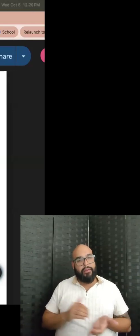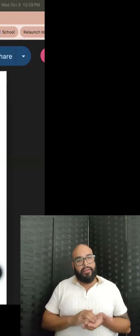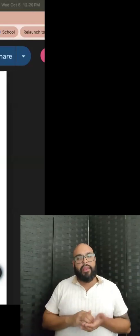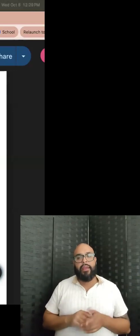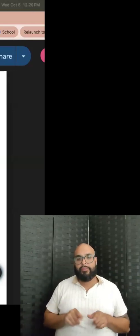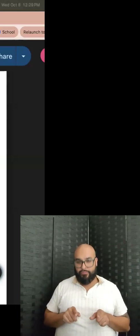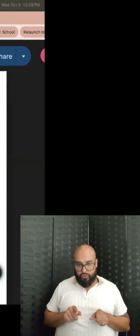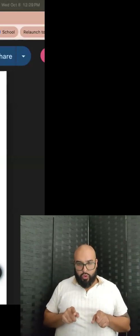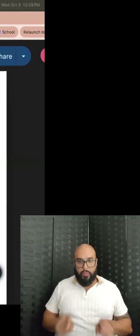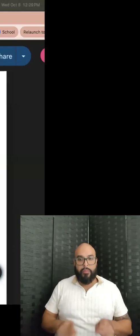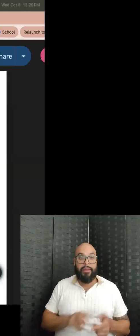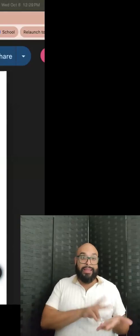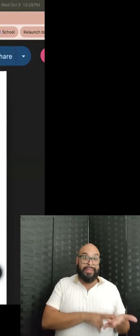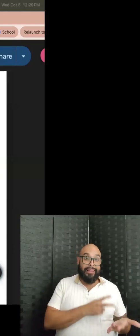You know, she's gonna need to use Learning Ally.